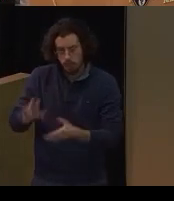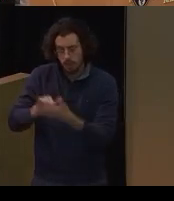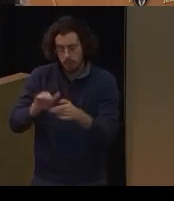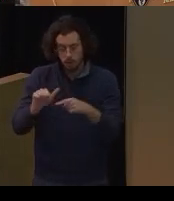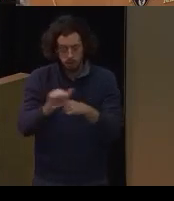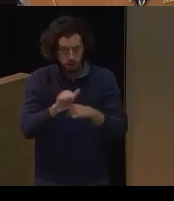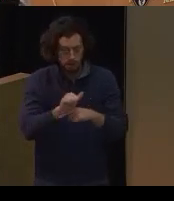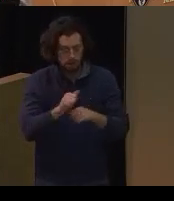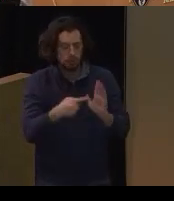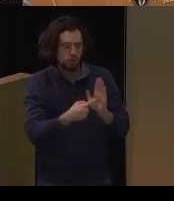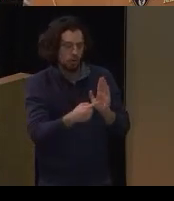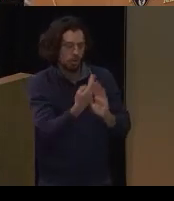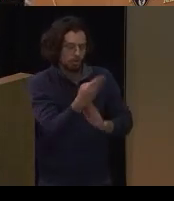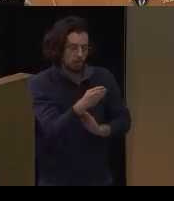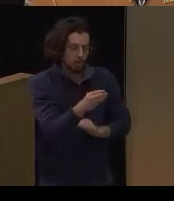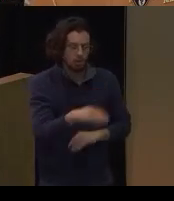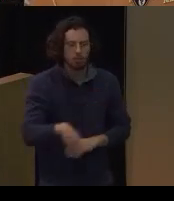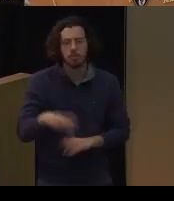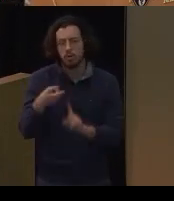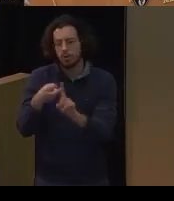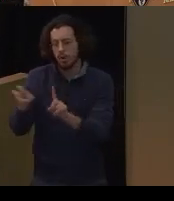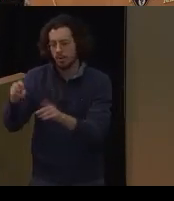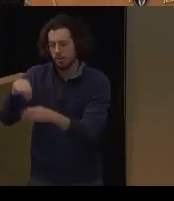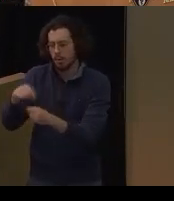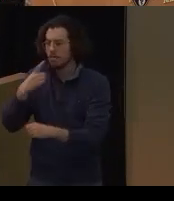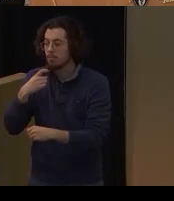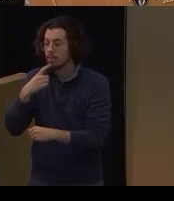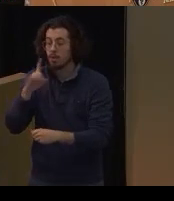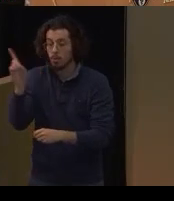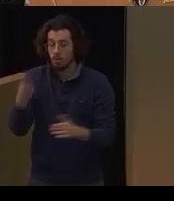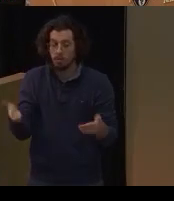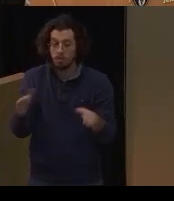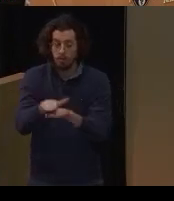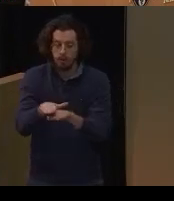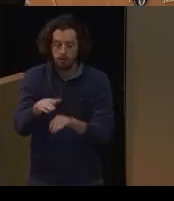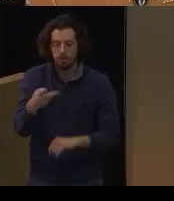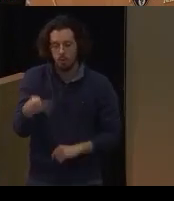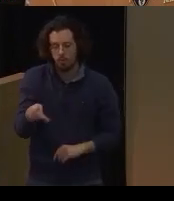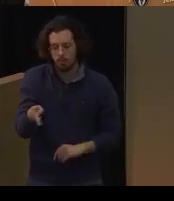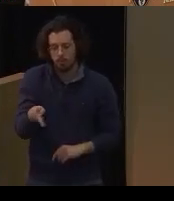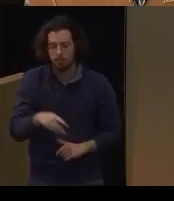in blue the transfer effect is in red and the overlap of the two um tasks is in purple and you